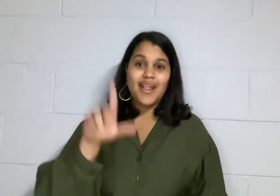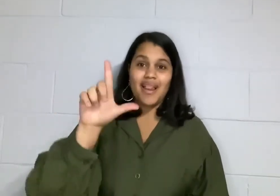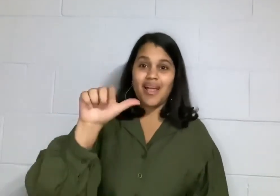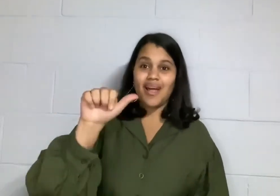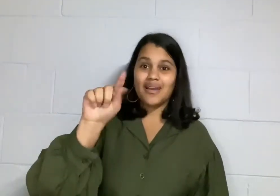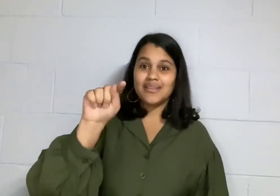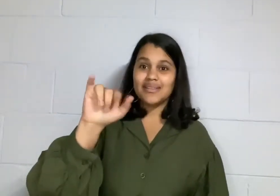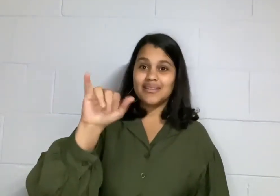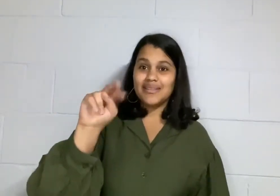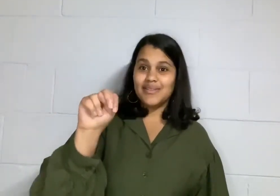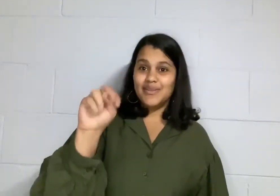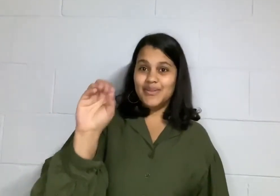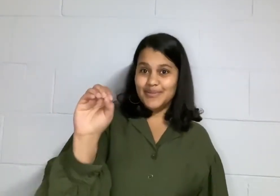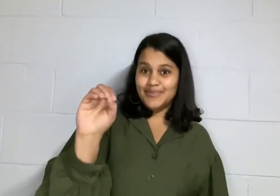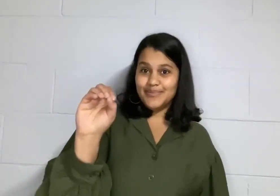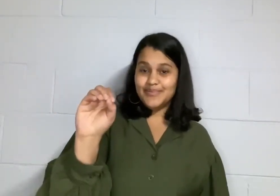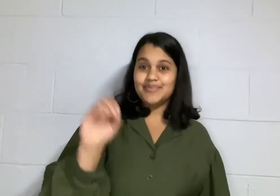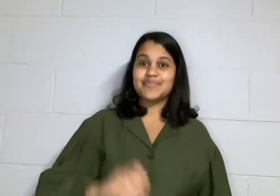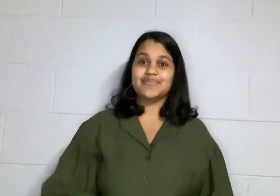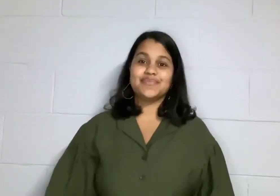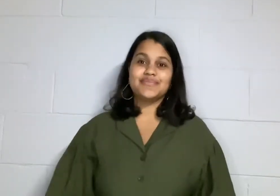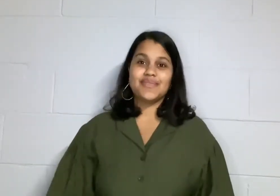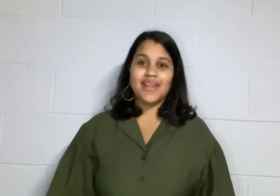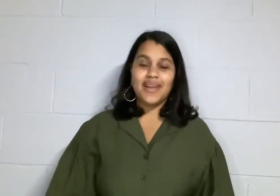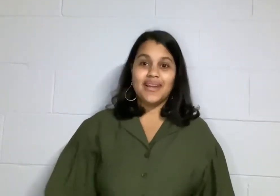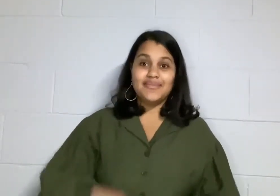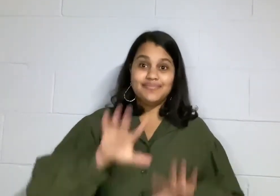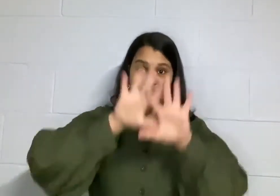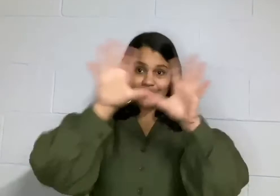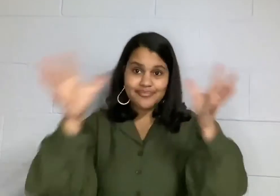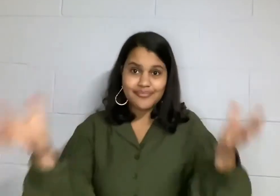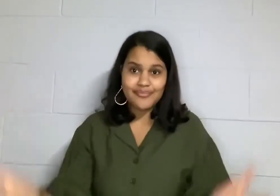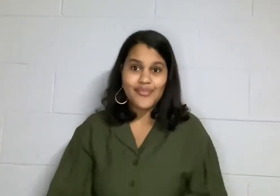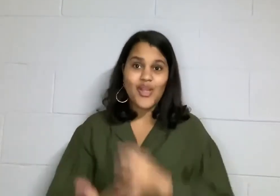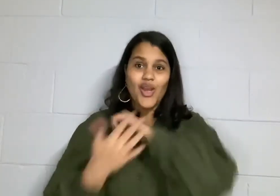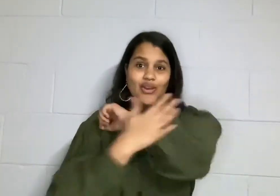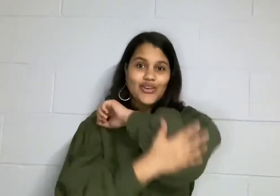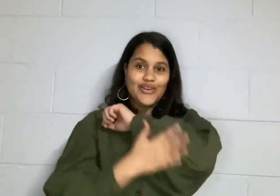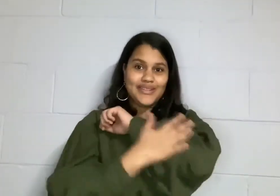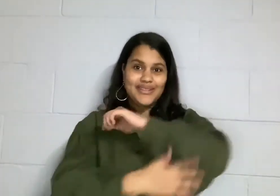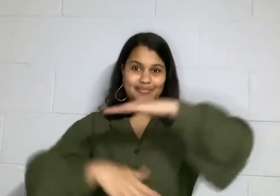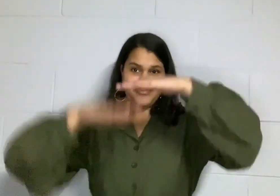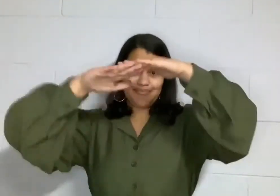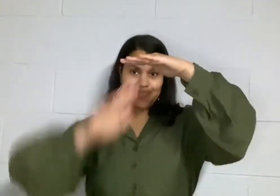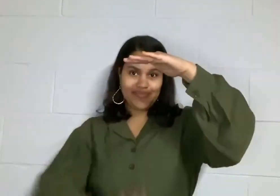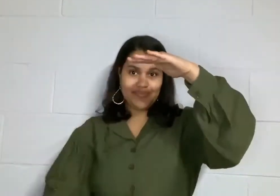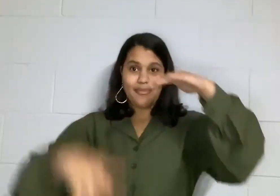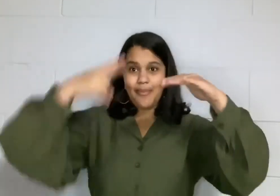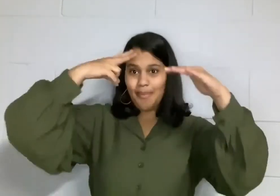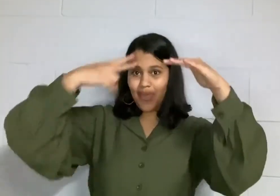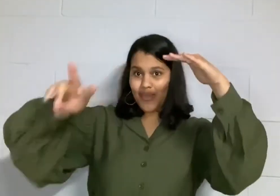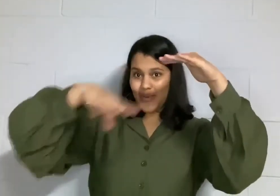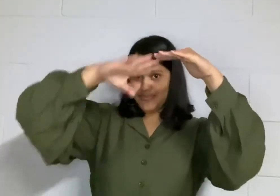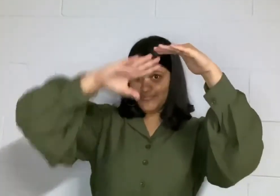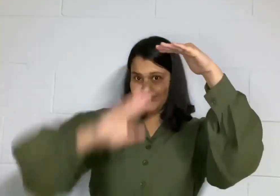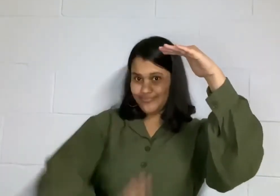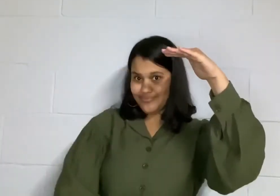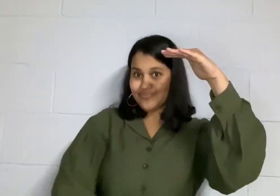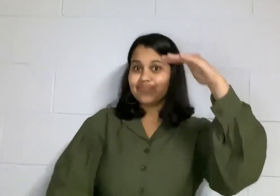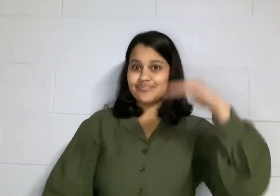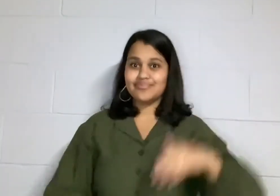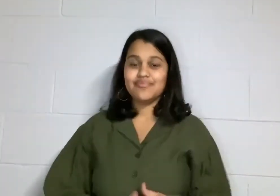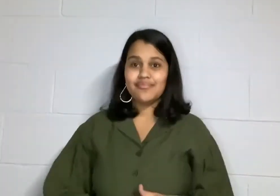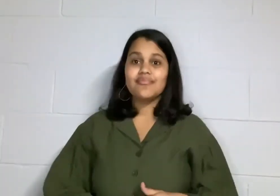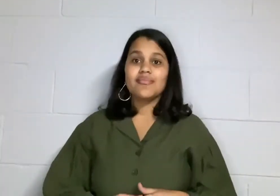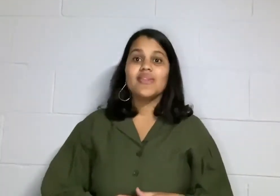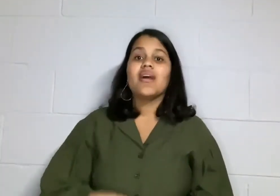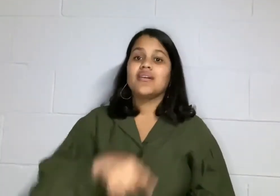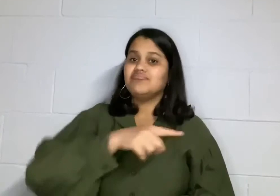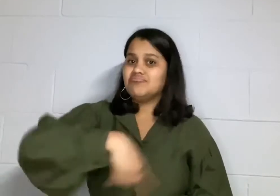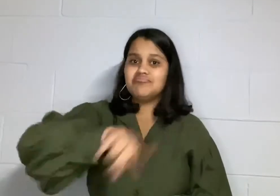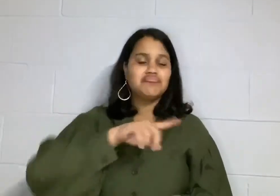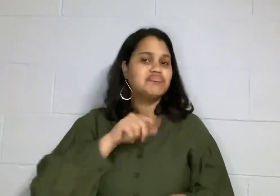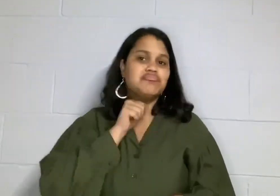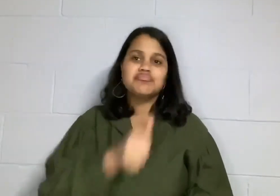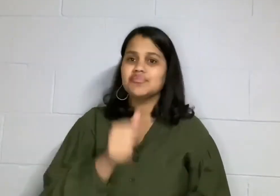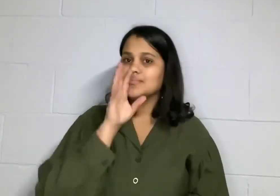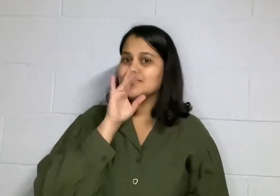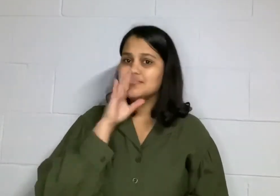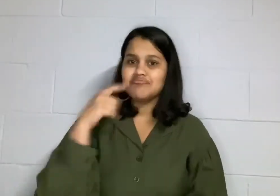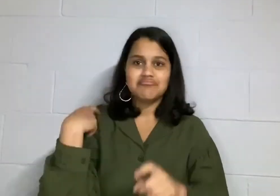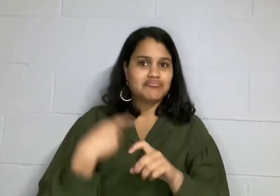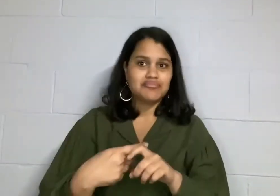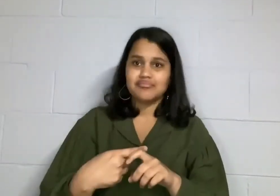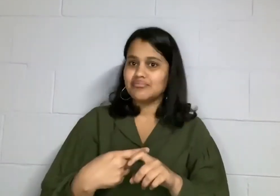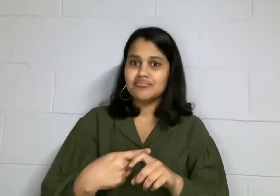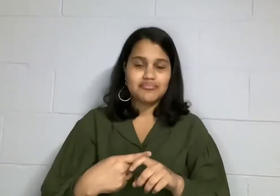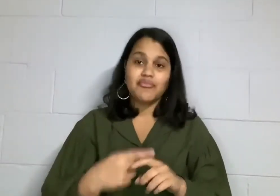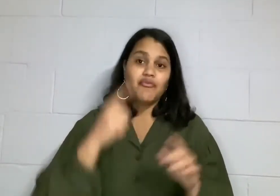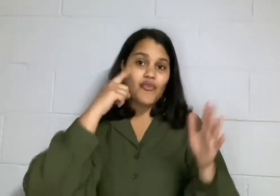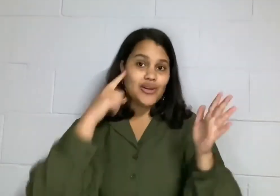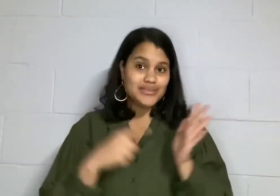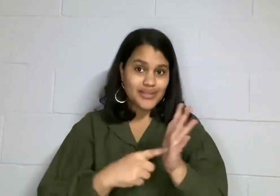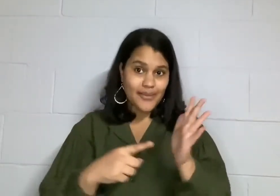Latino is all of the countries that are below Mexico and those countries do not speak ONLY Spanish.